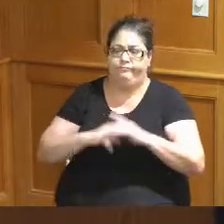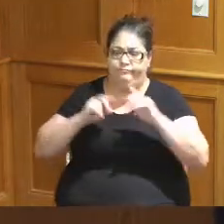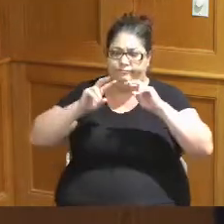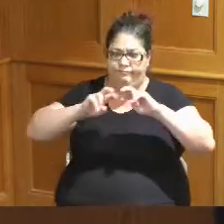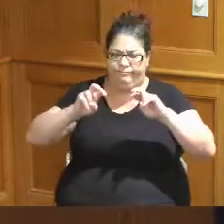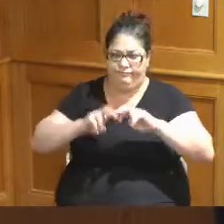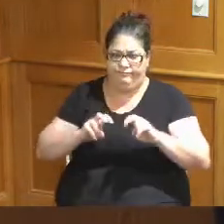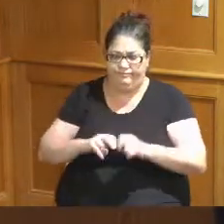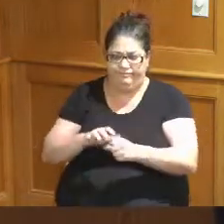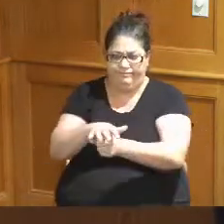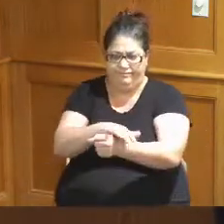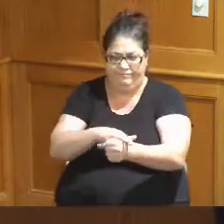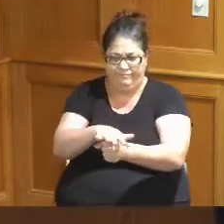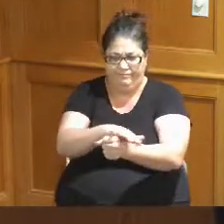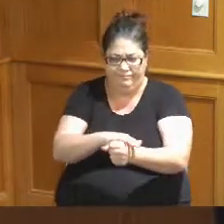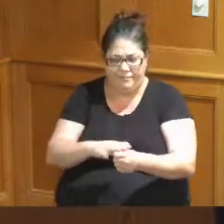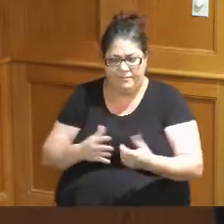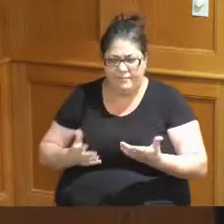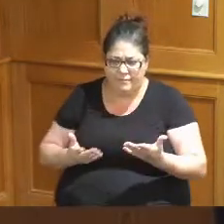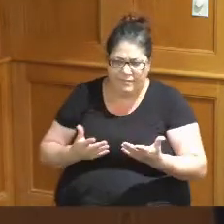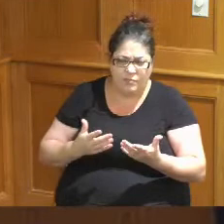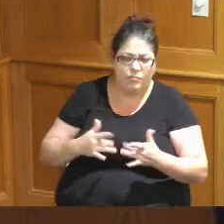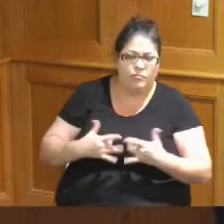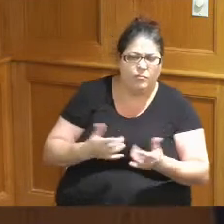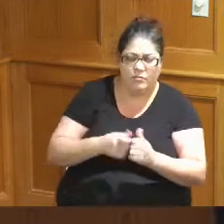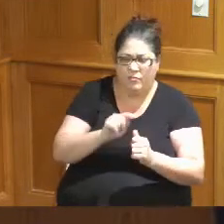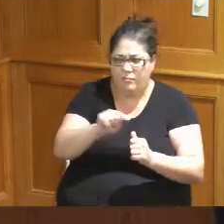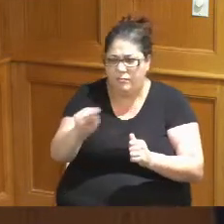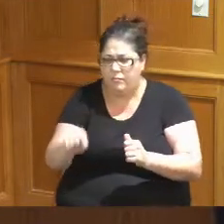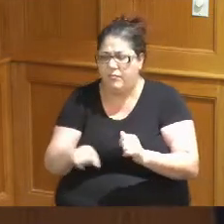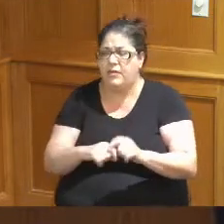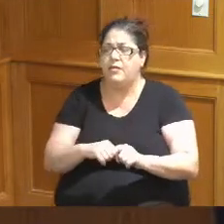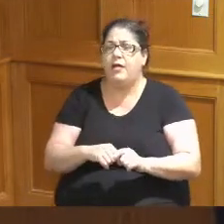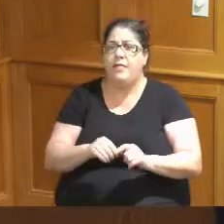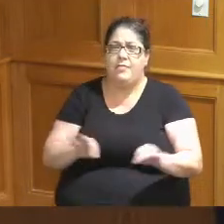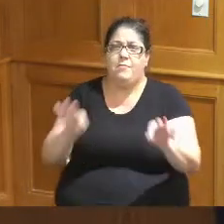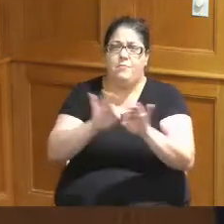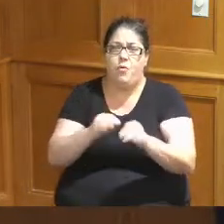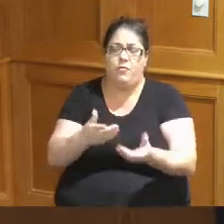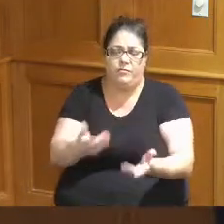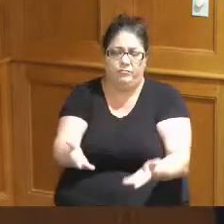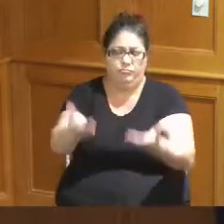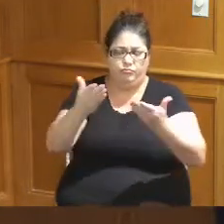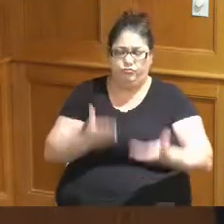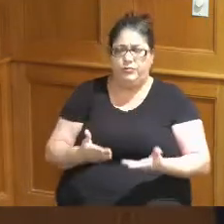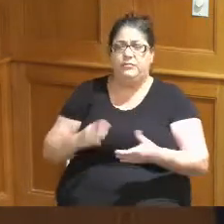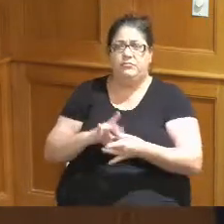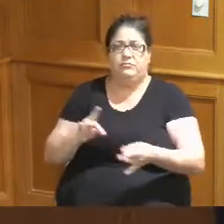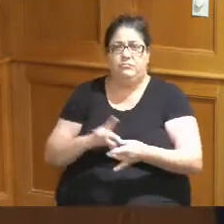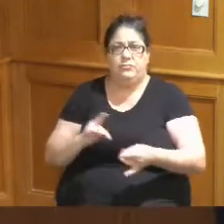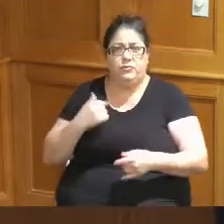of these areas and and I think it's important for us to understand it it is mandated by state law